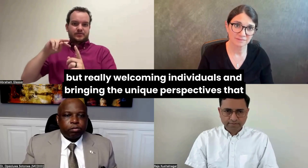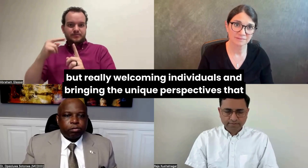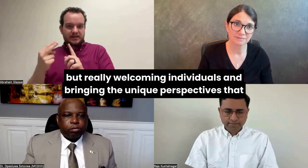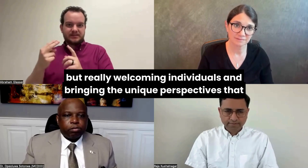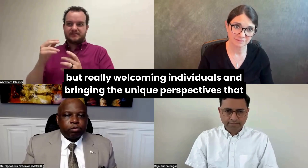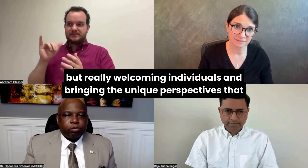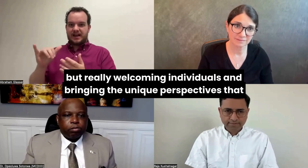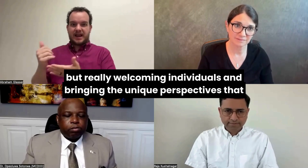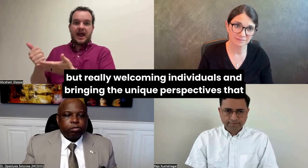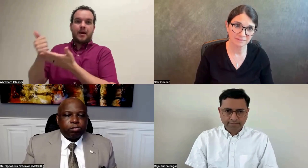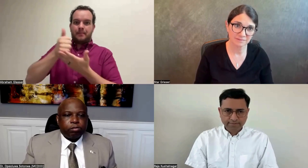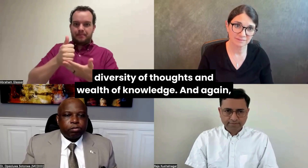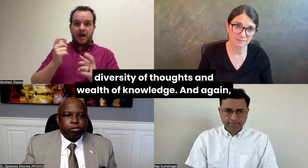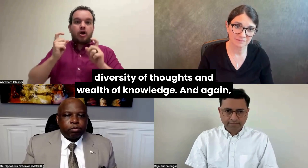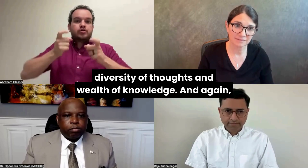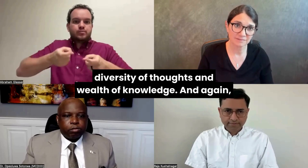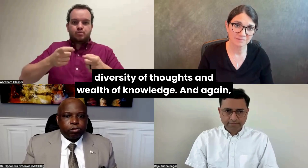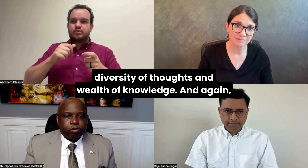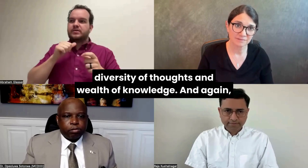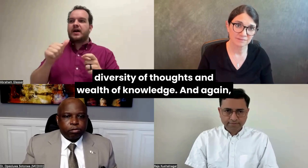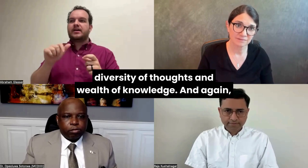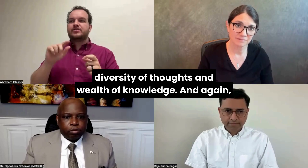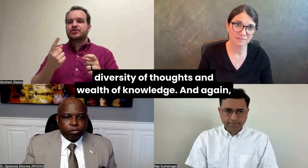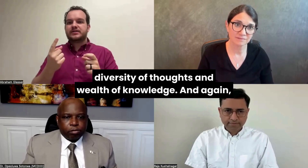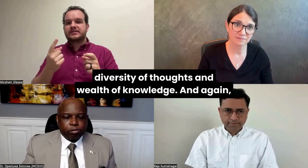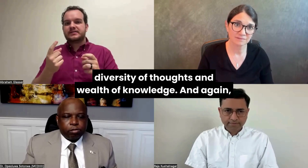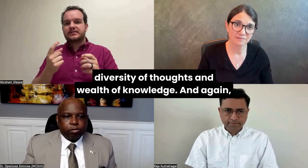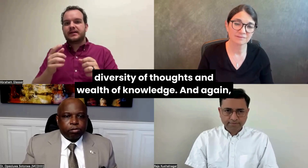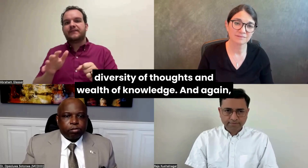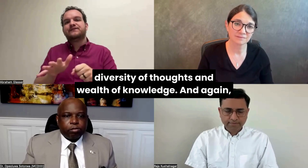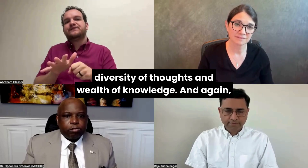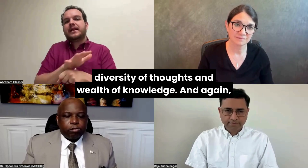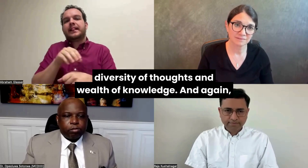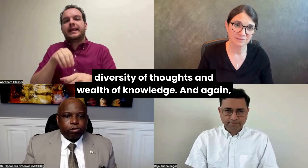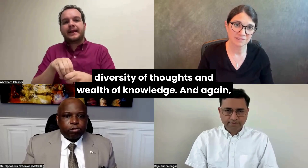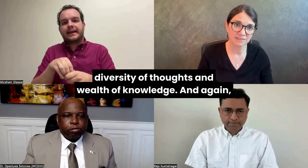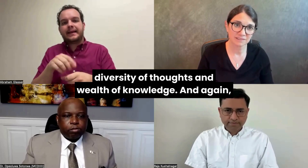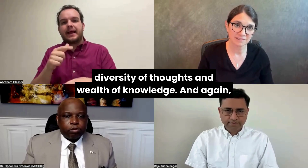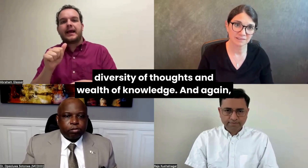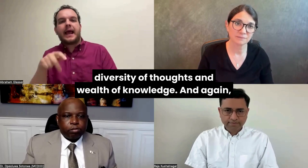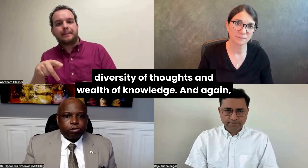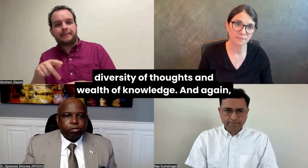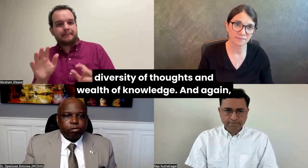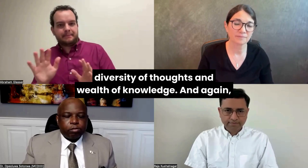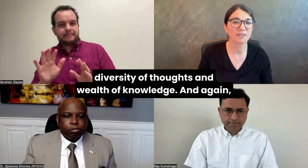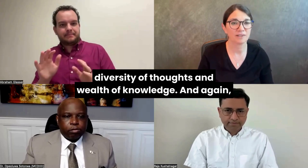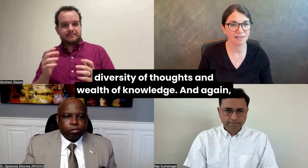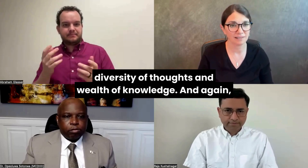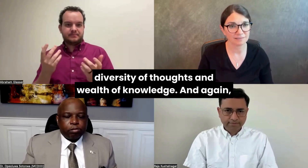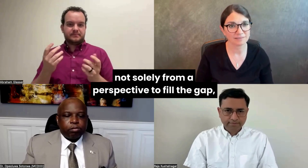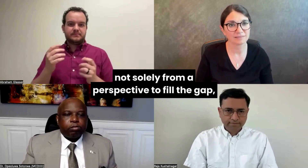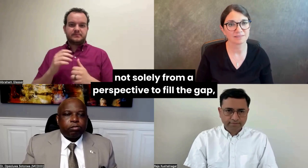diversity of thoughts and wealth of knowledge. And again, not solely from a perspective to fill the gap,